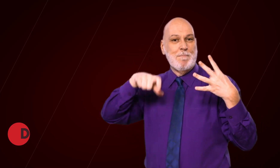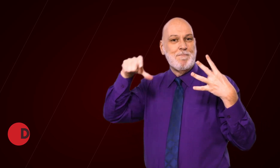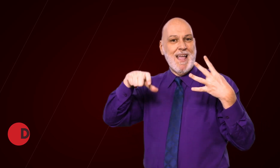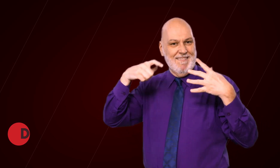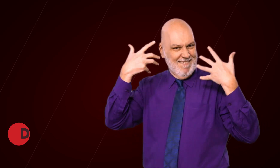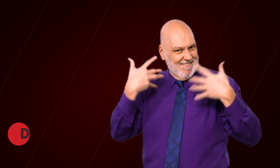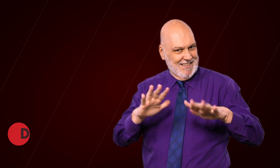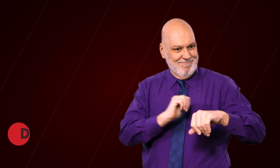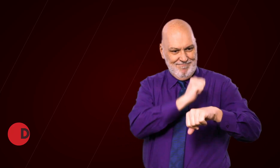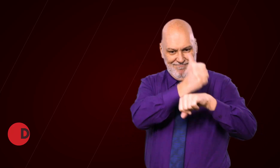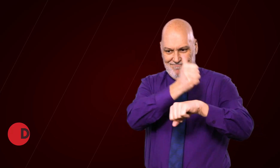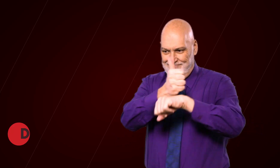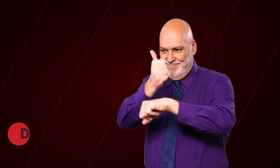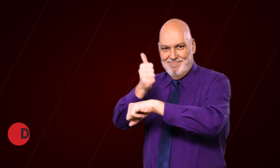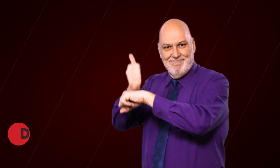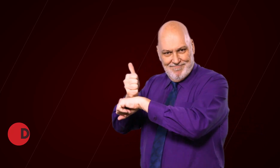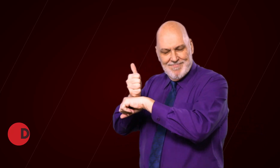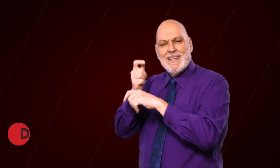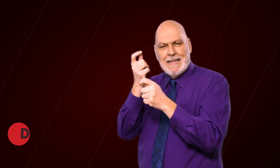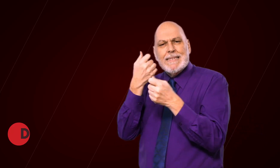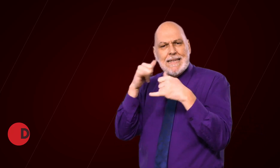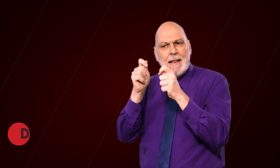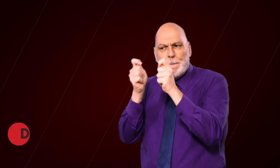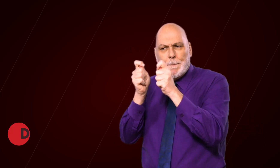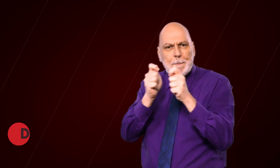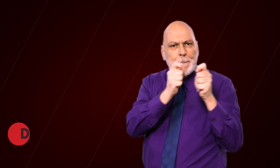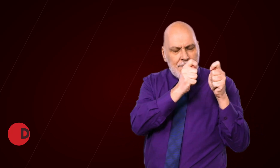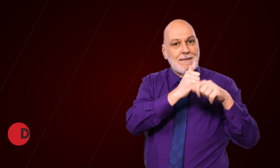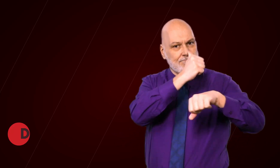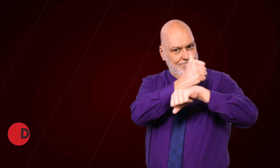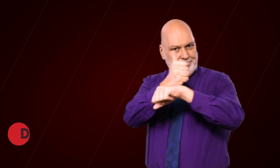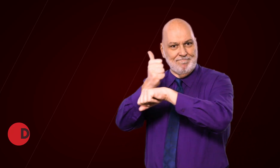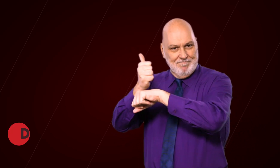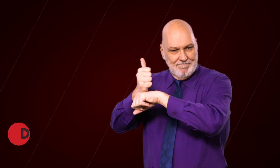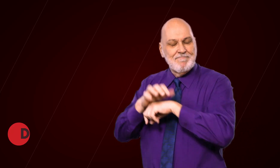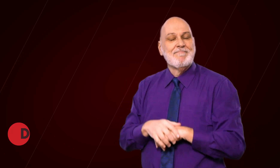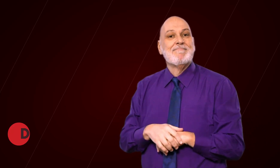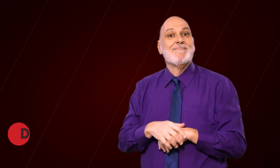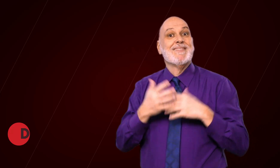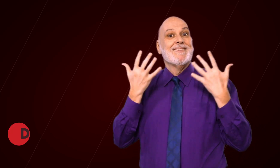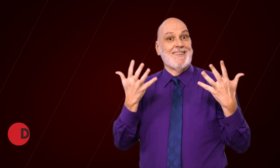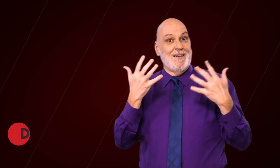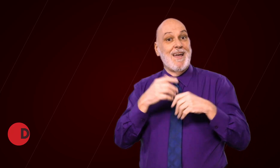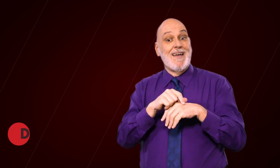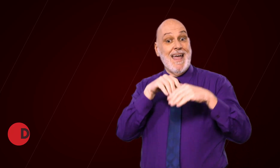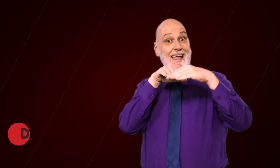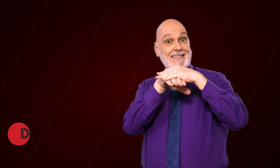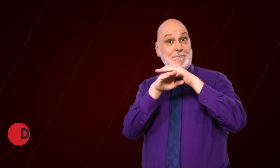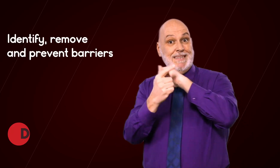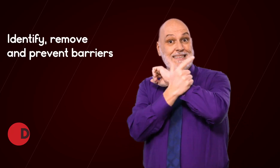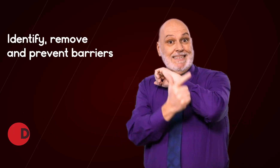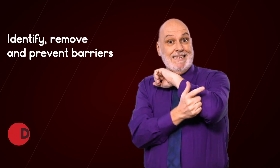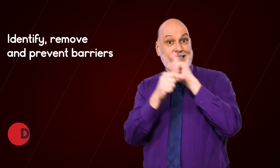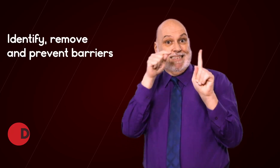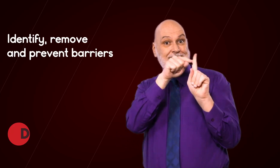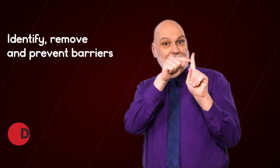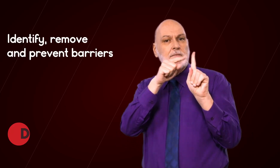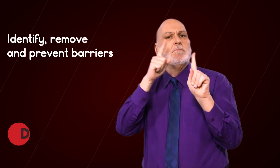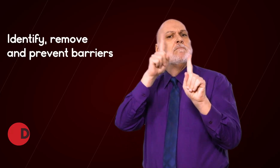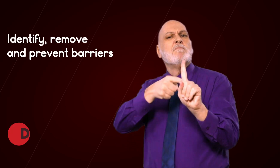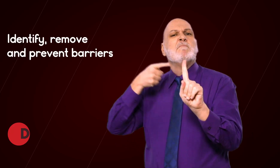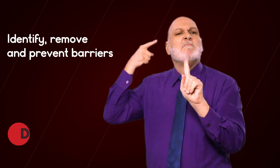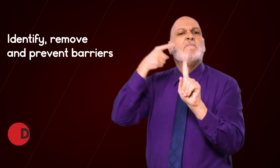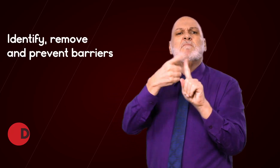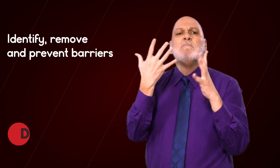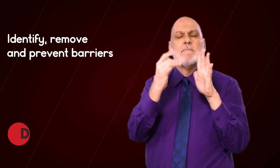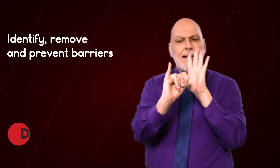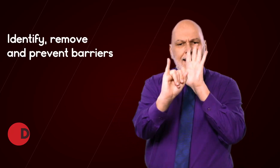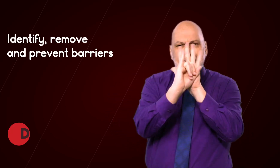Manitoba and Quebec currently have accessibility legislation.